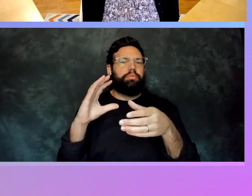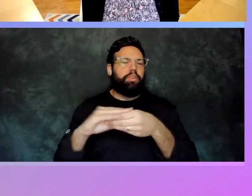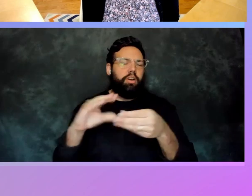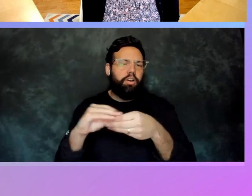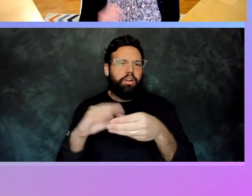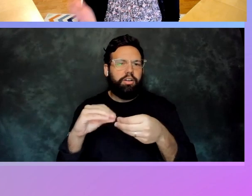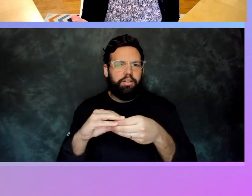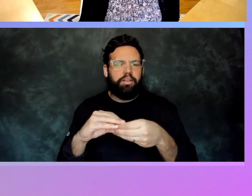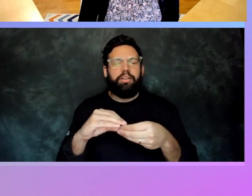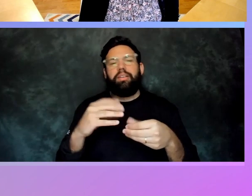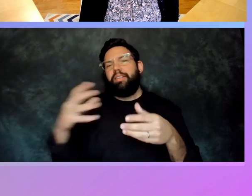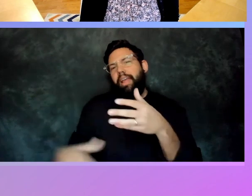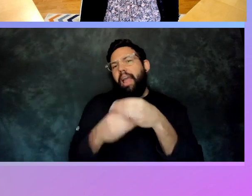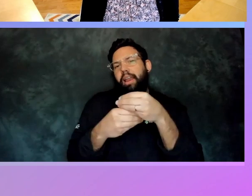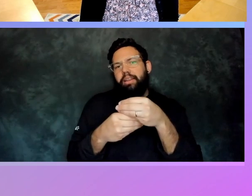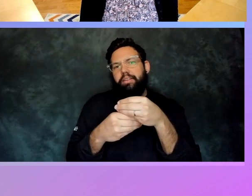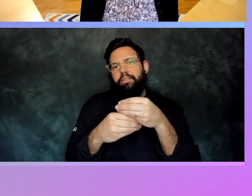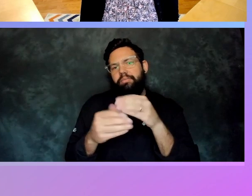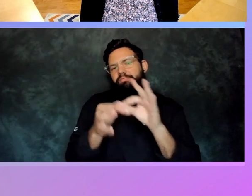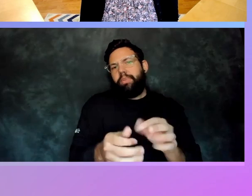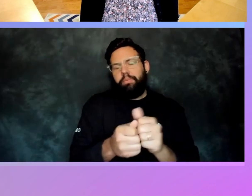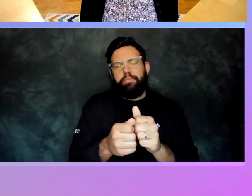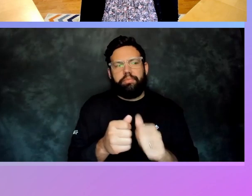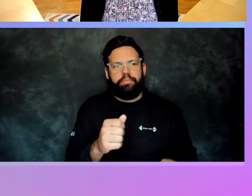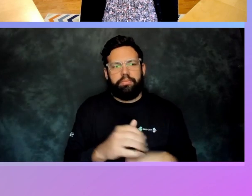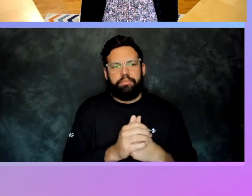the the scope of this topic. And of course I can't give you bad news without a little bit